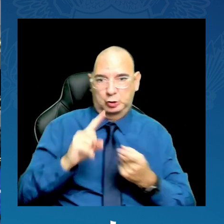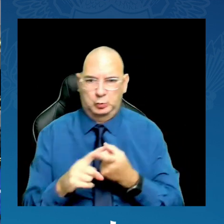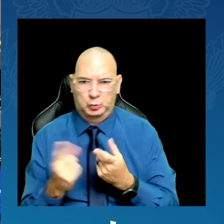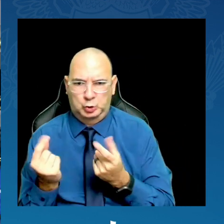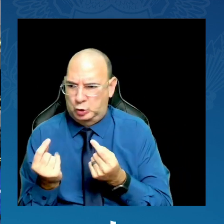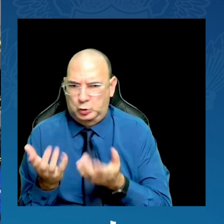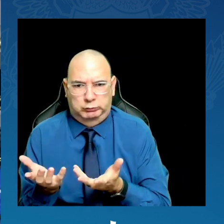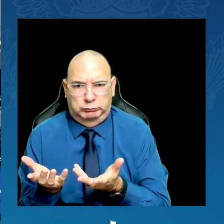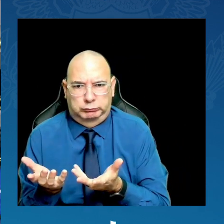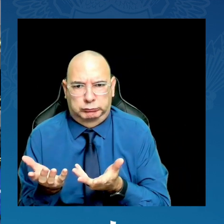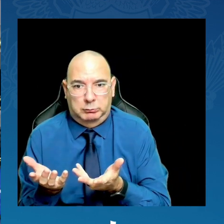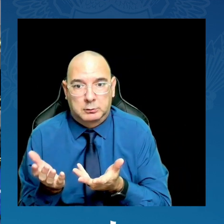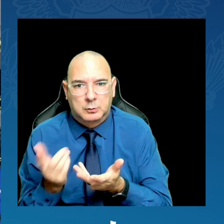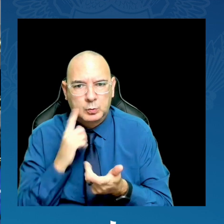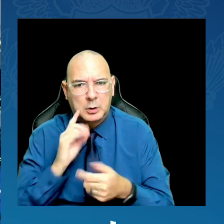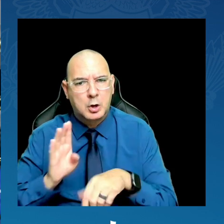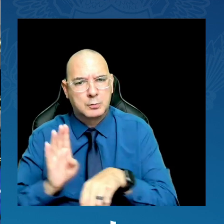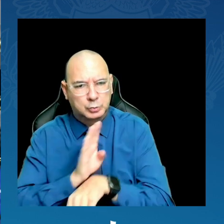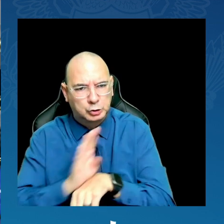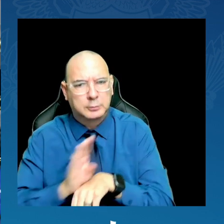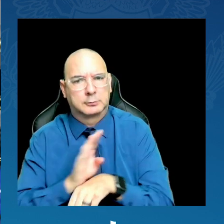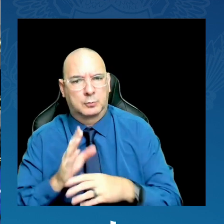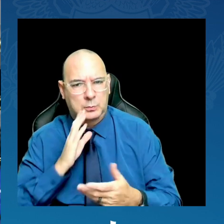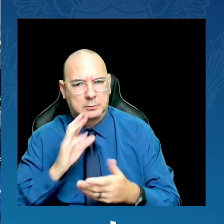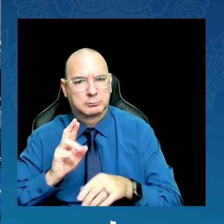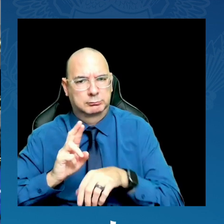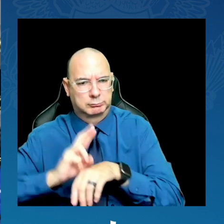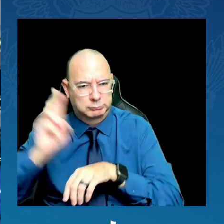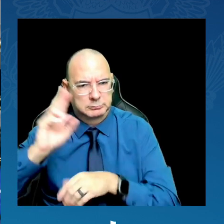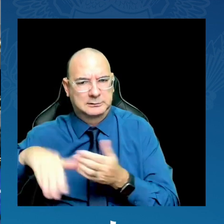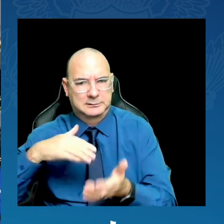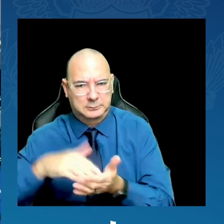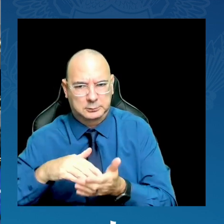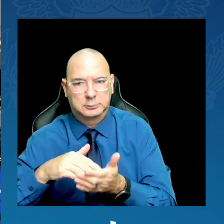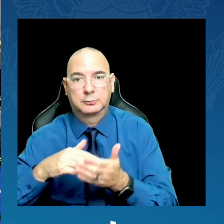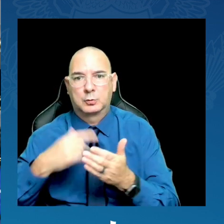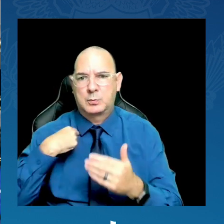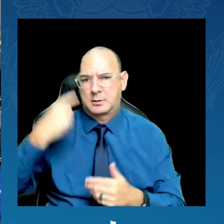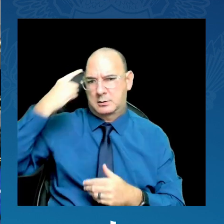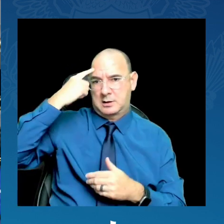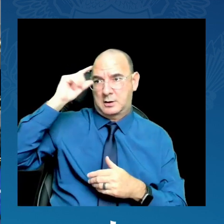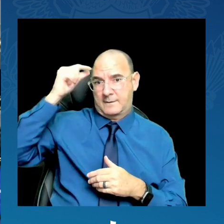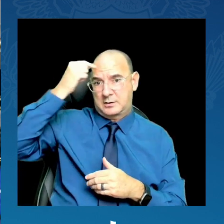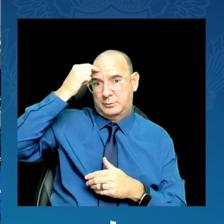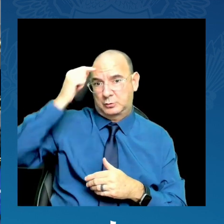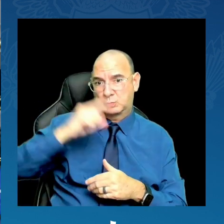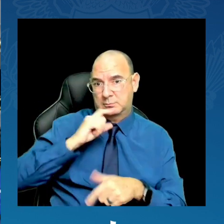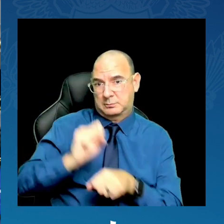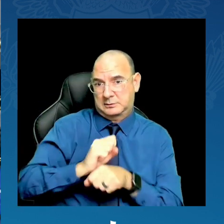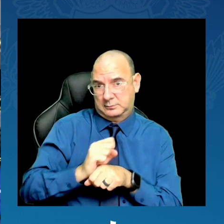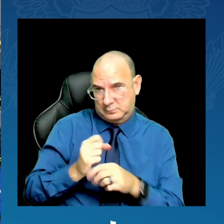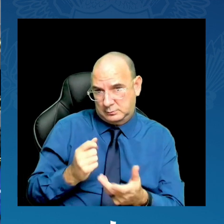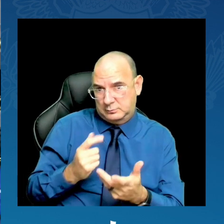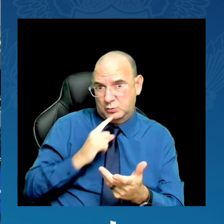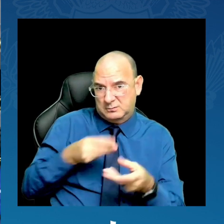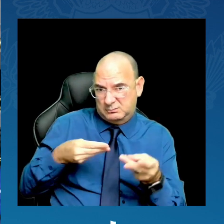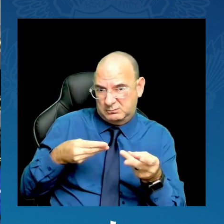our administration is, as I said, committed to ensuring a smooth bridge between space activities of today